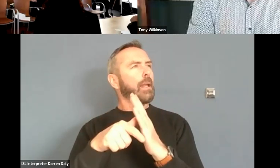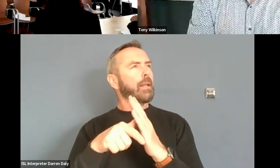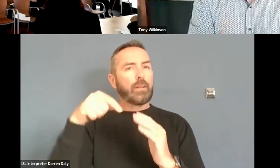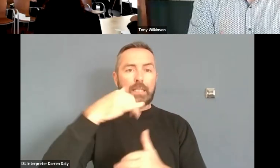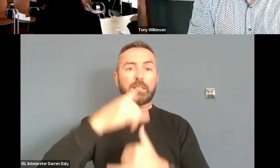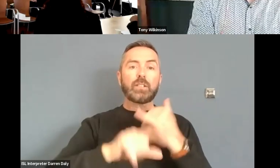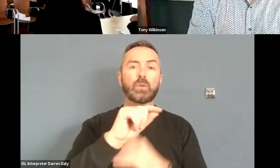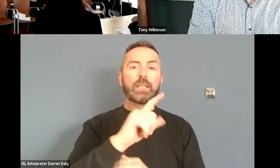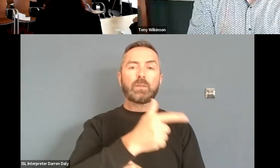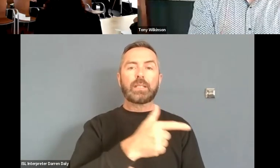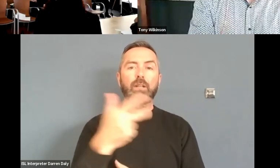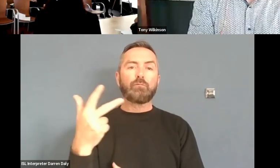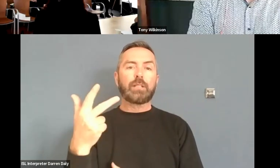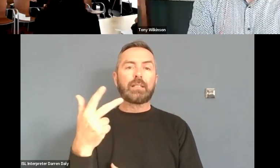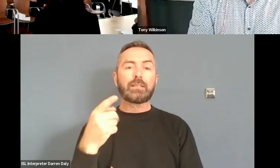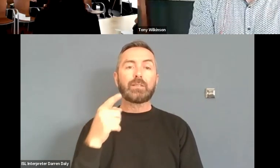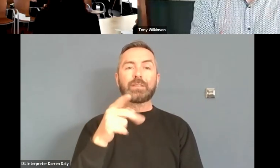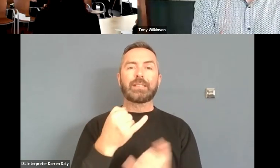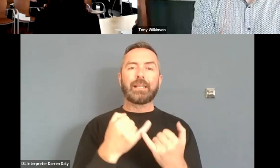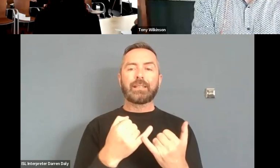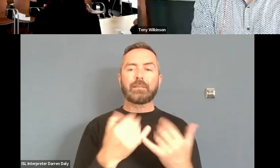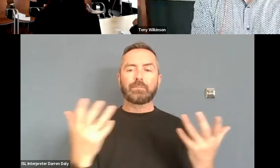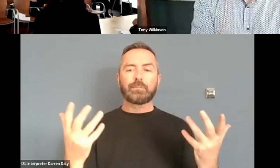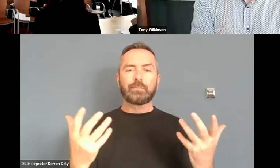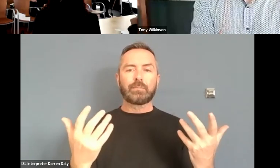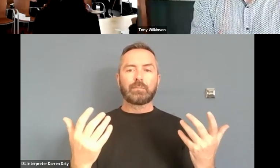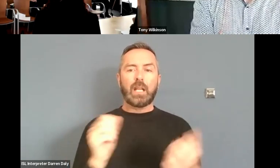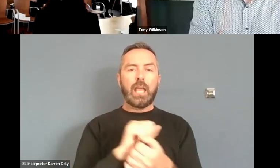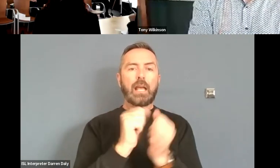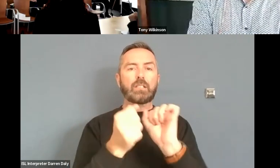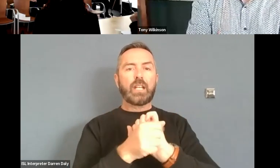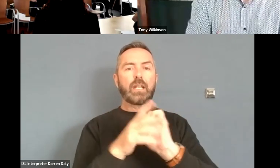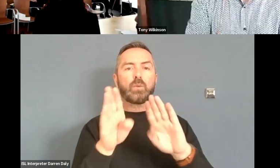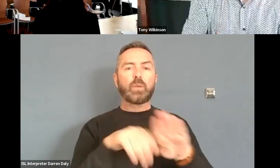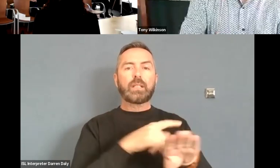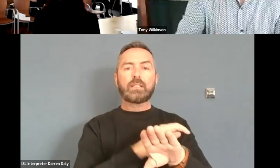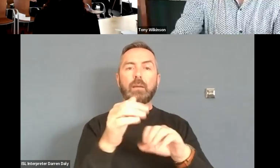So this will be a break in the series, a change in the reporting around disability.